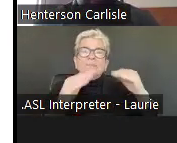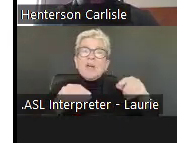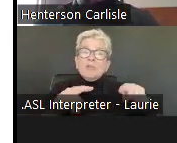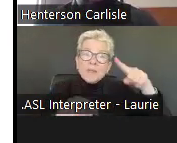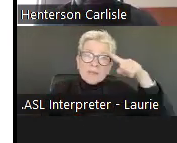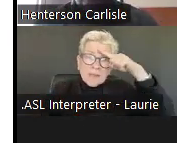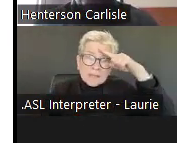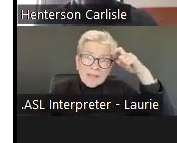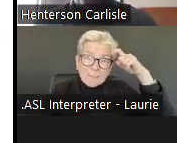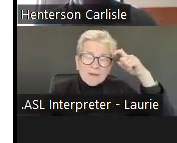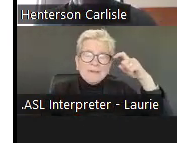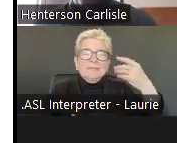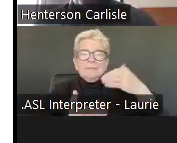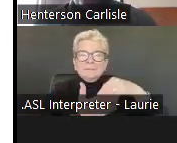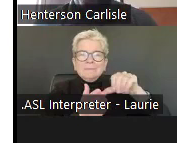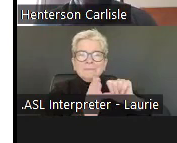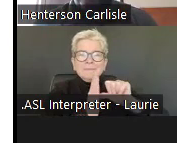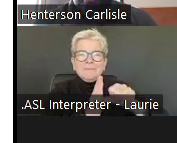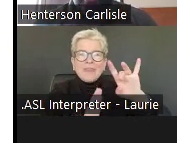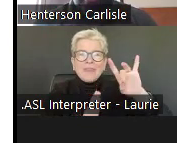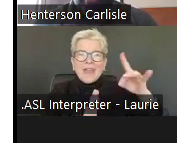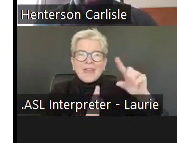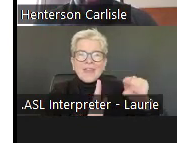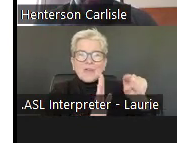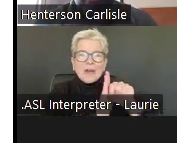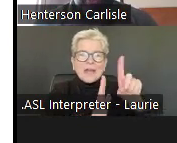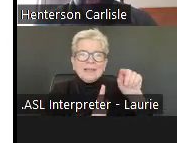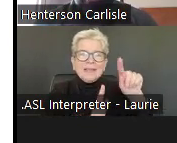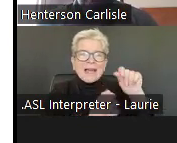making sure that you have the eighth grade data and that you're looking at